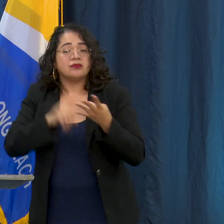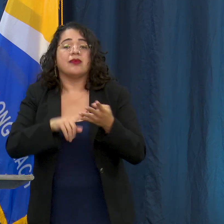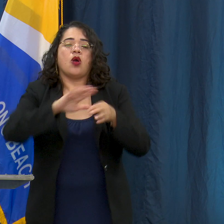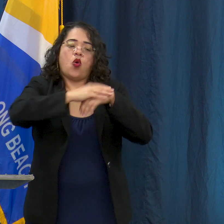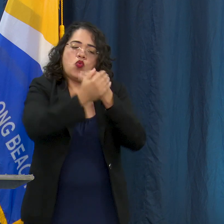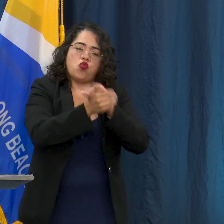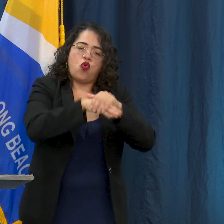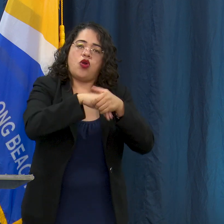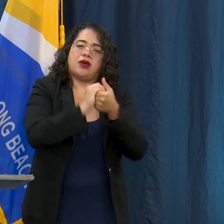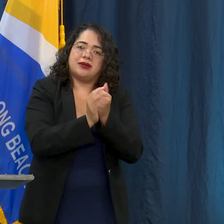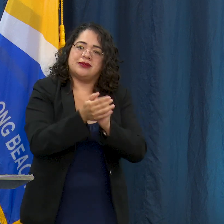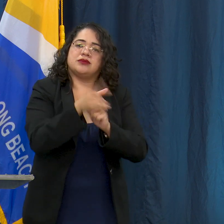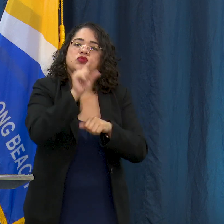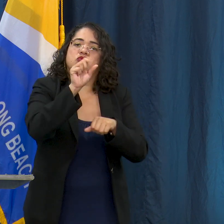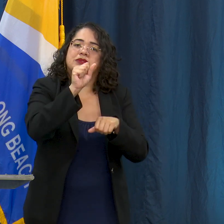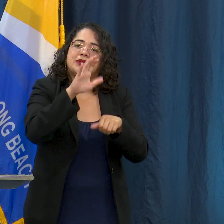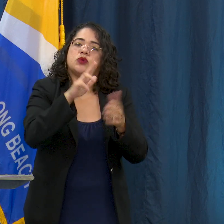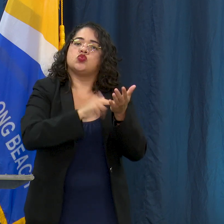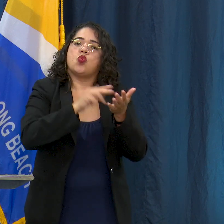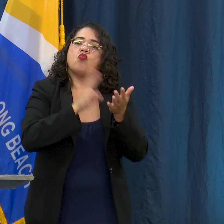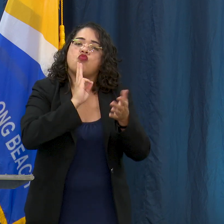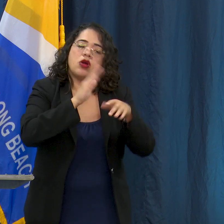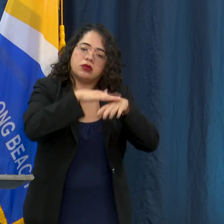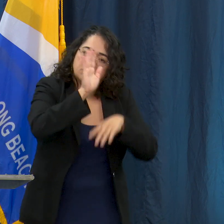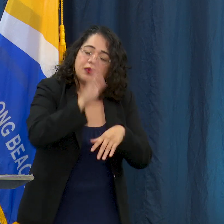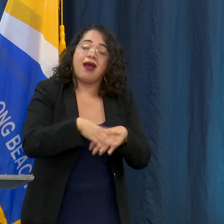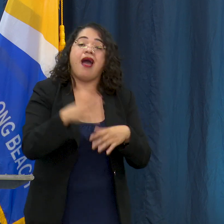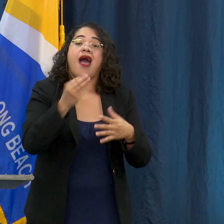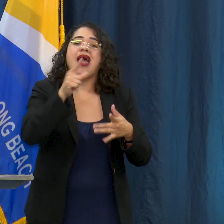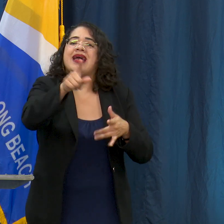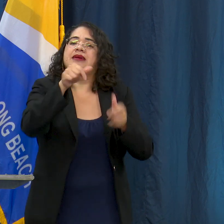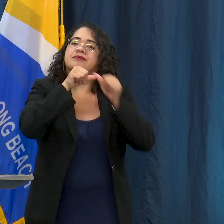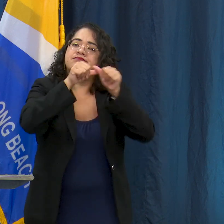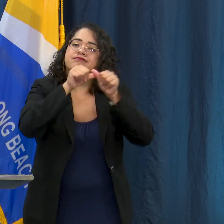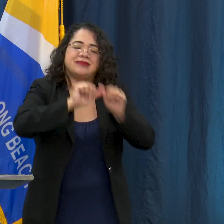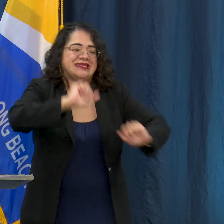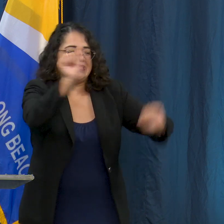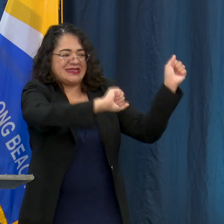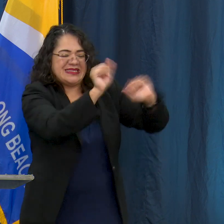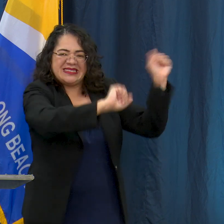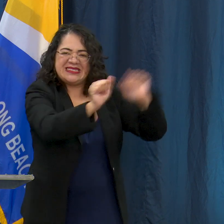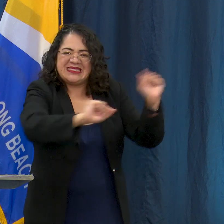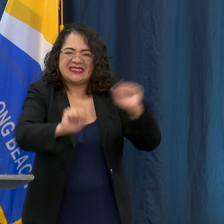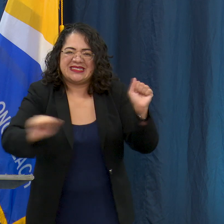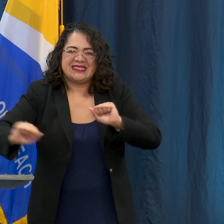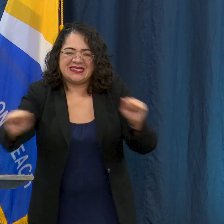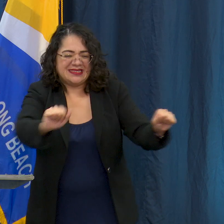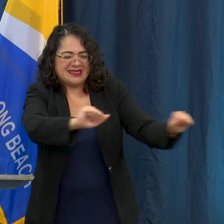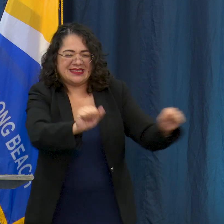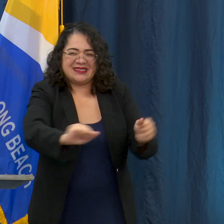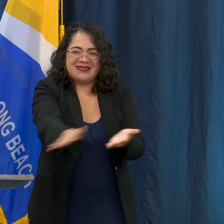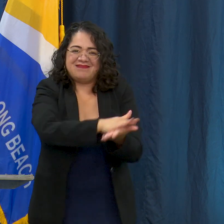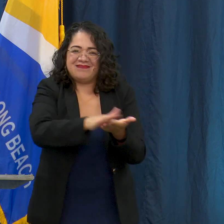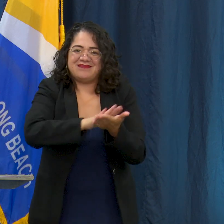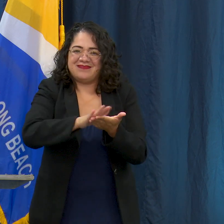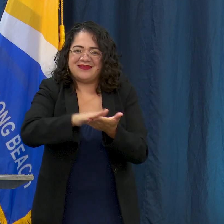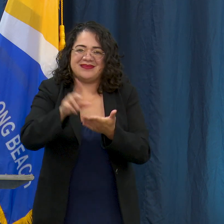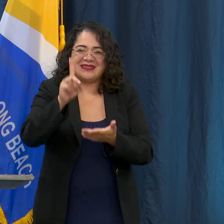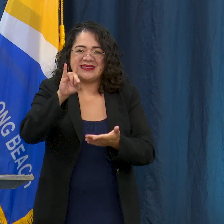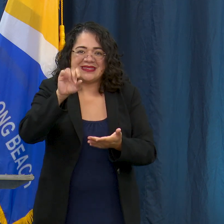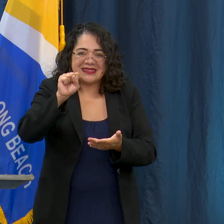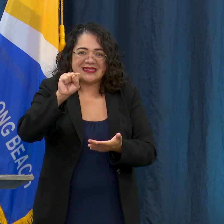workplace regularly. So in closing, one final announcement I'd like to make